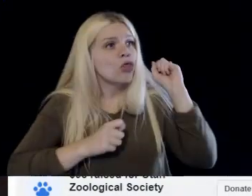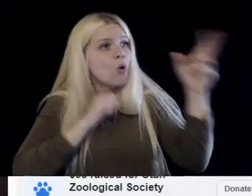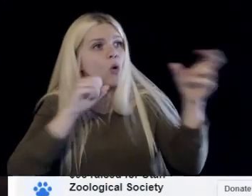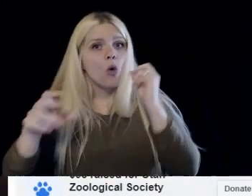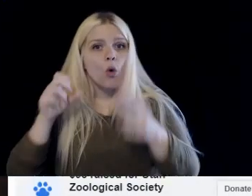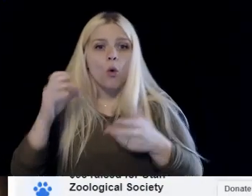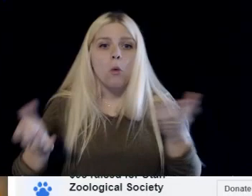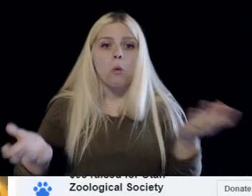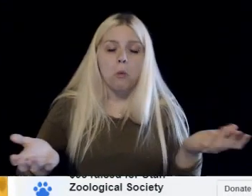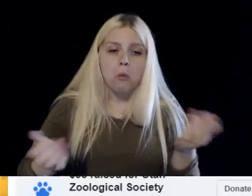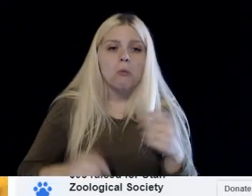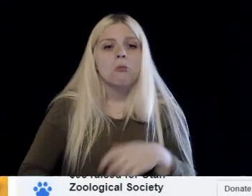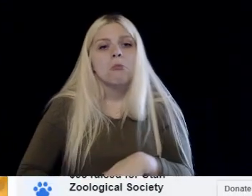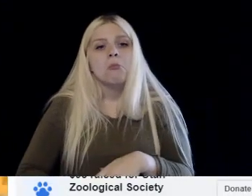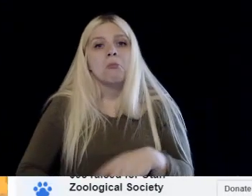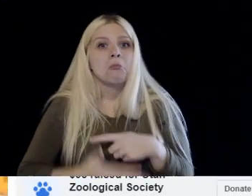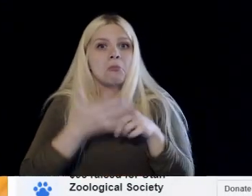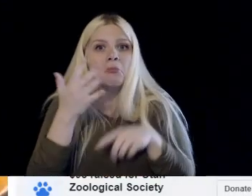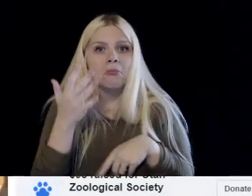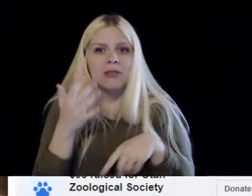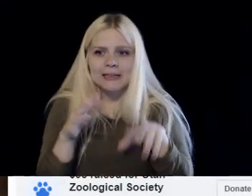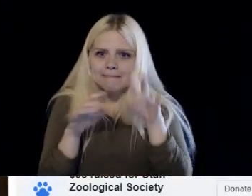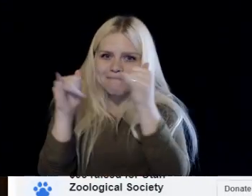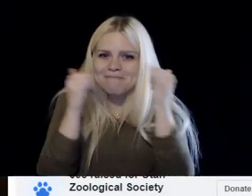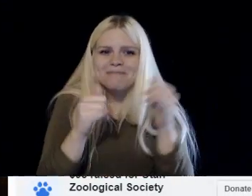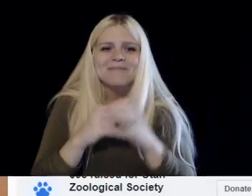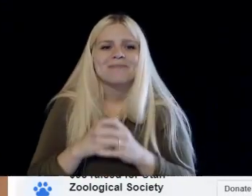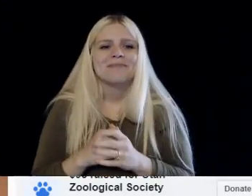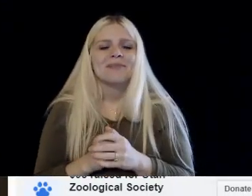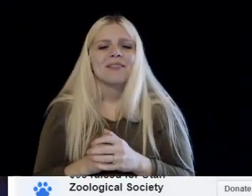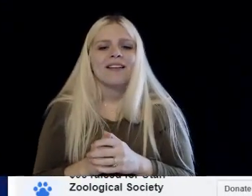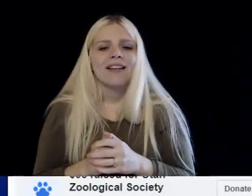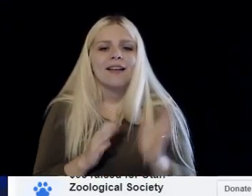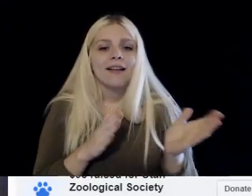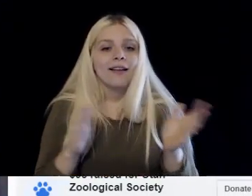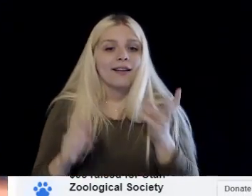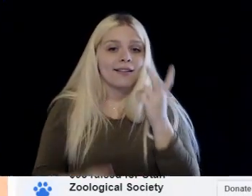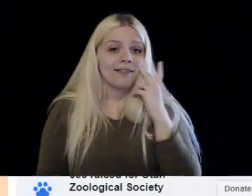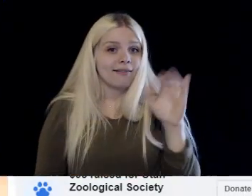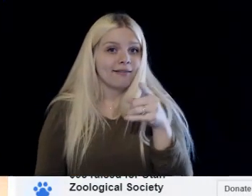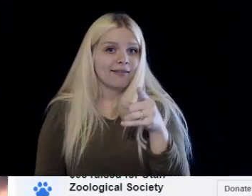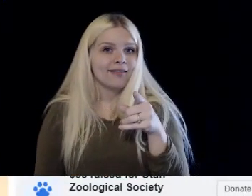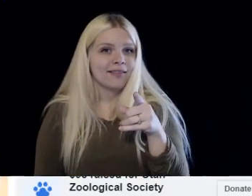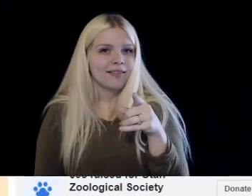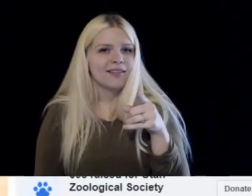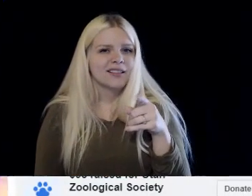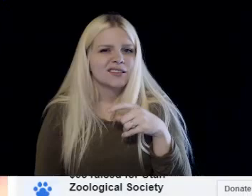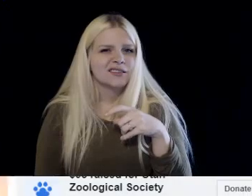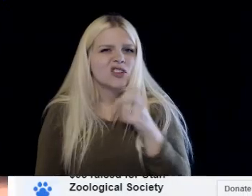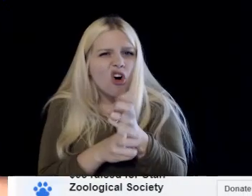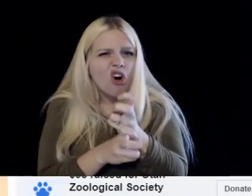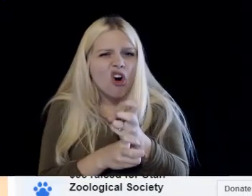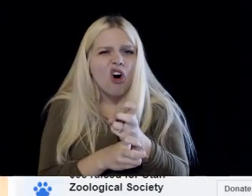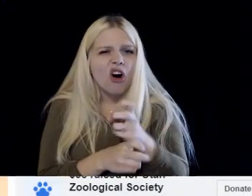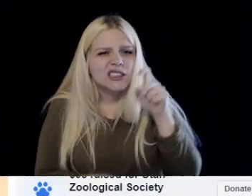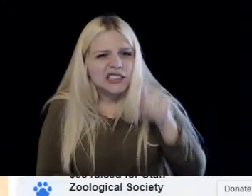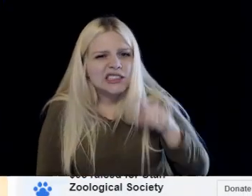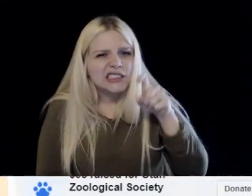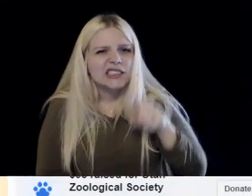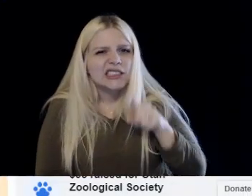Michelle: It can be really fun for them, and also for your dog. This one has one of those hard plastic- Erica: You can see- that's pretty well frozen, guys.